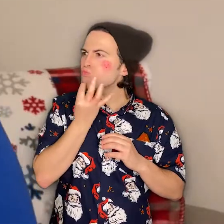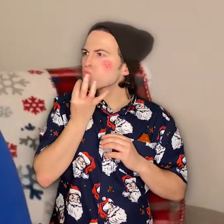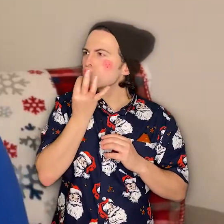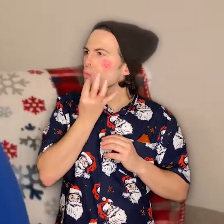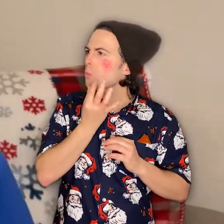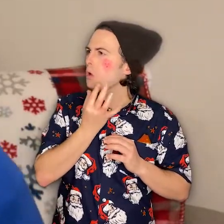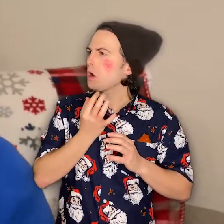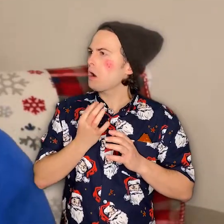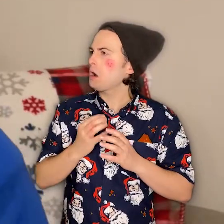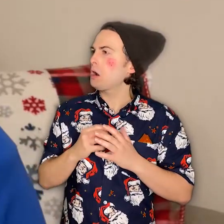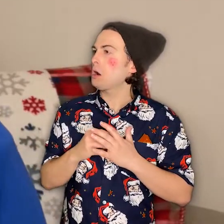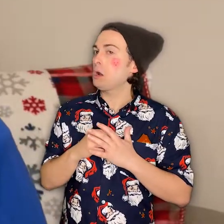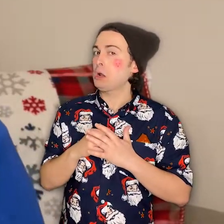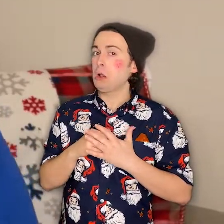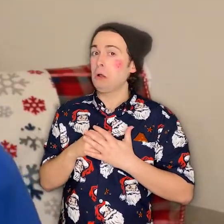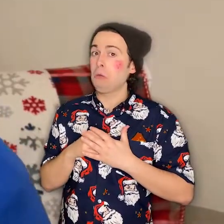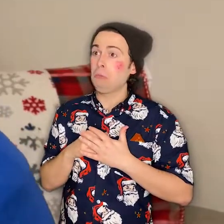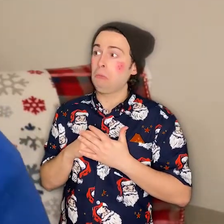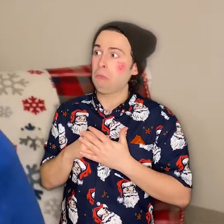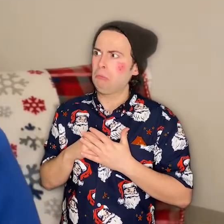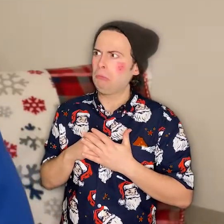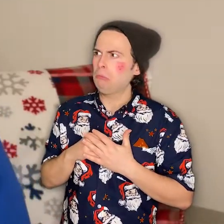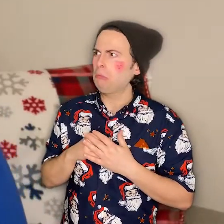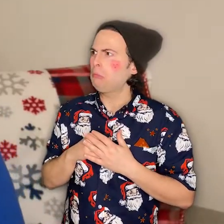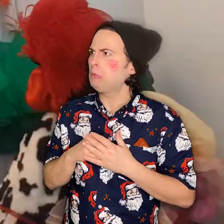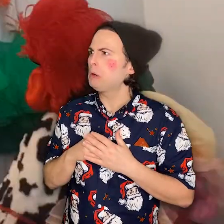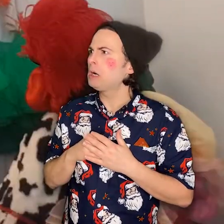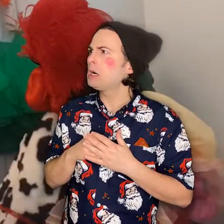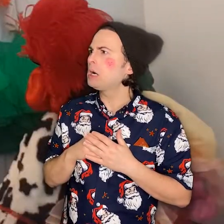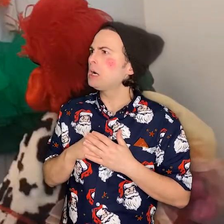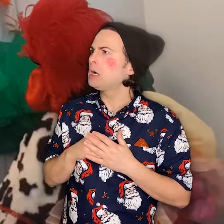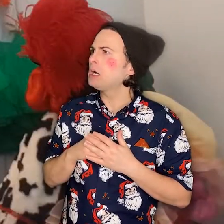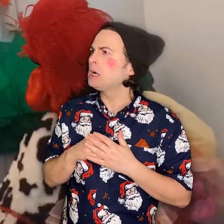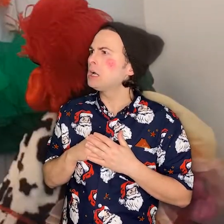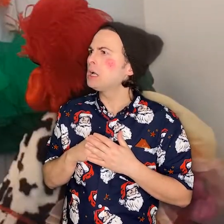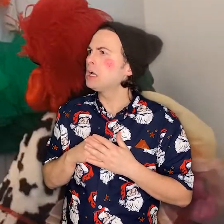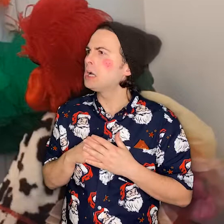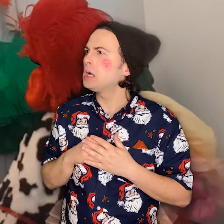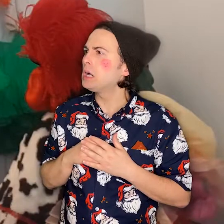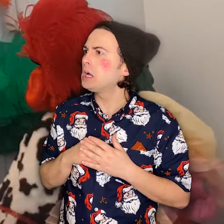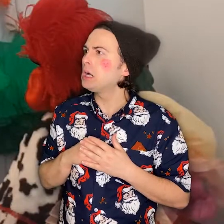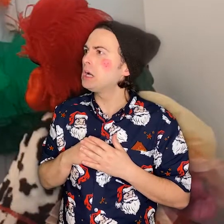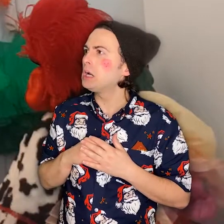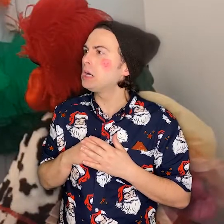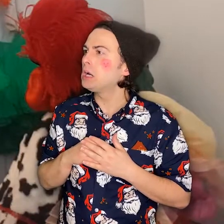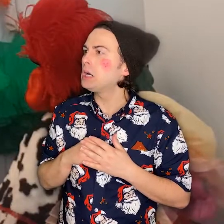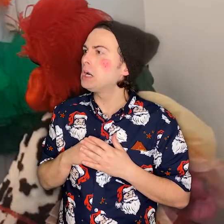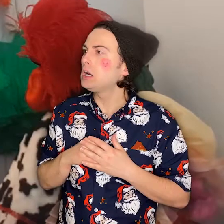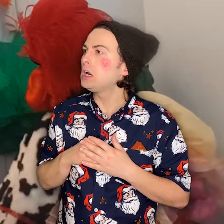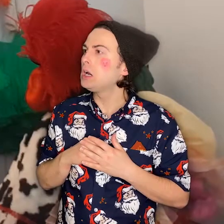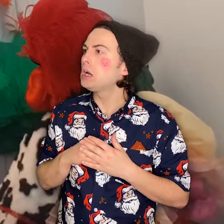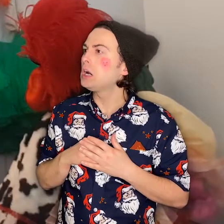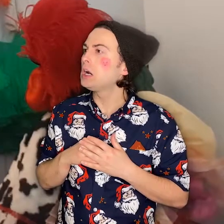Belle – Wow, thanks Dame Helen Helen – We’re no finished yet hen.